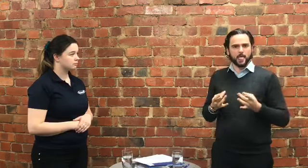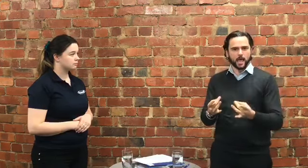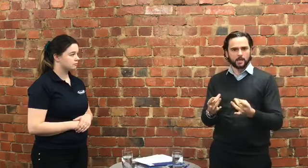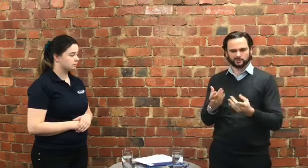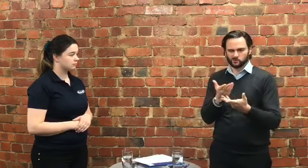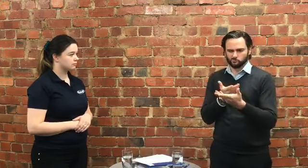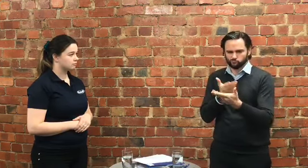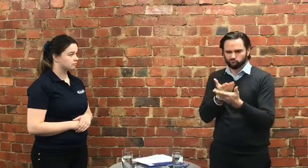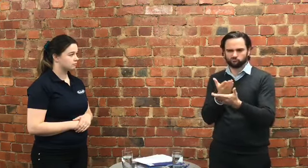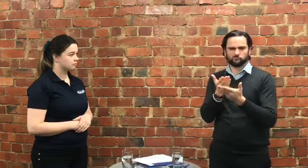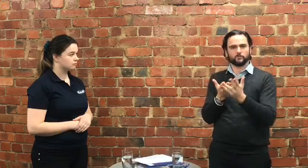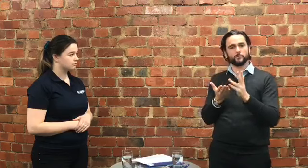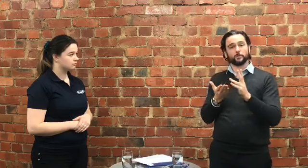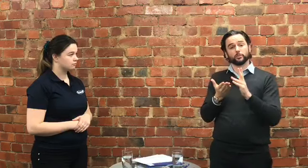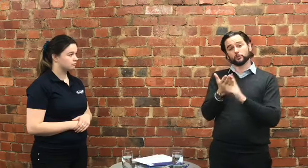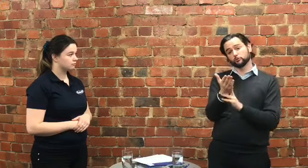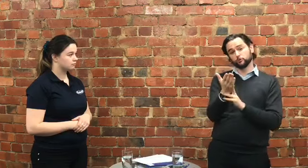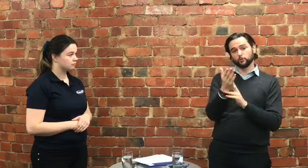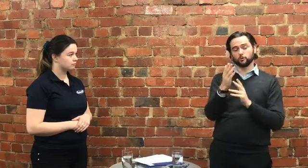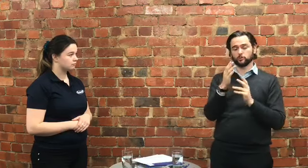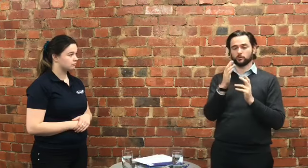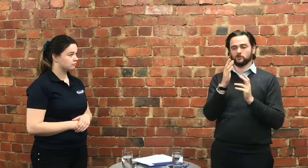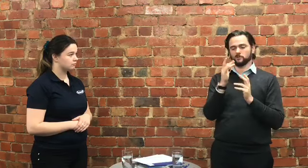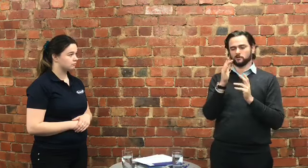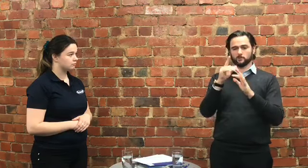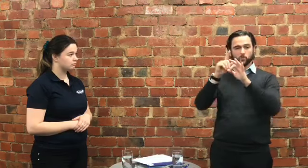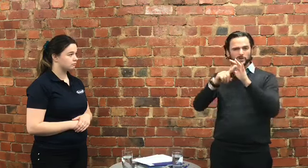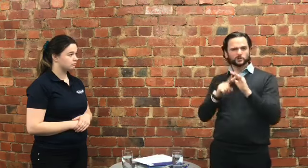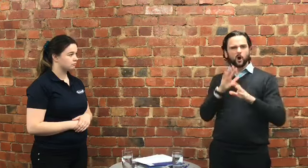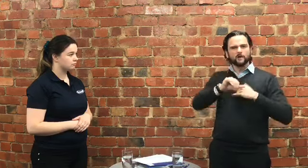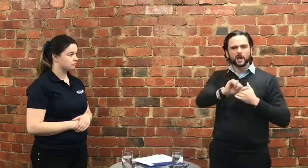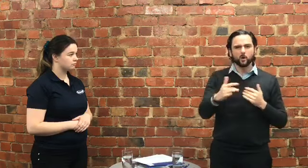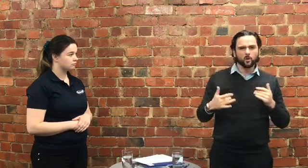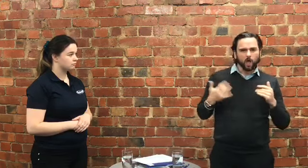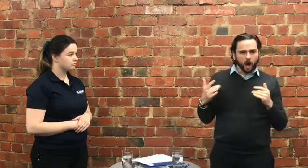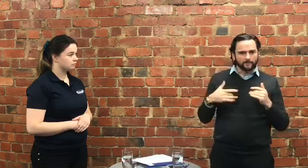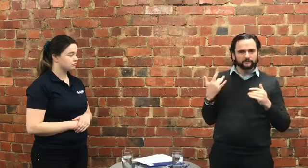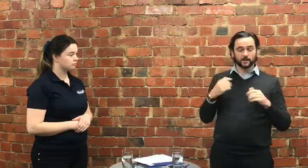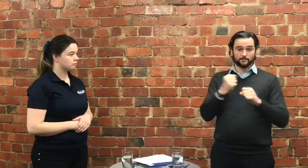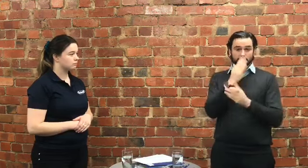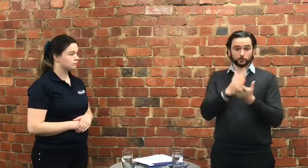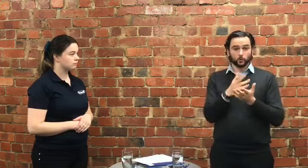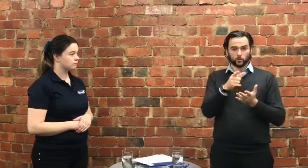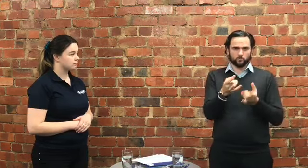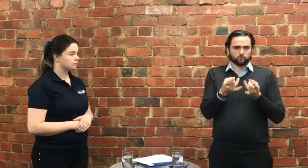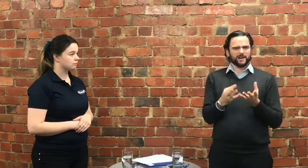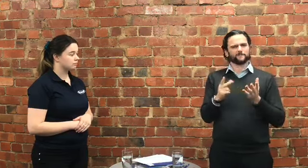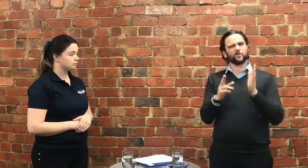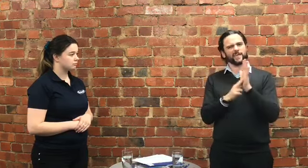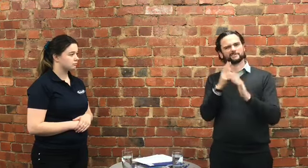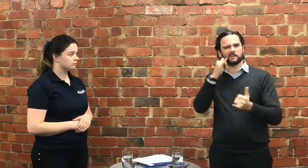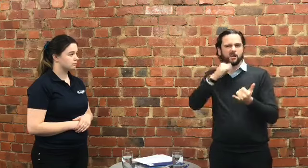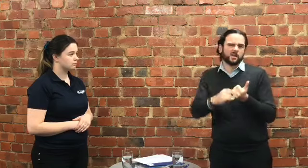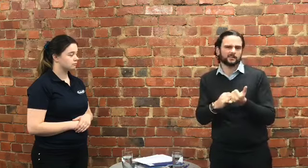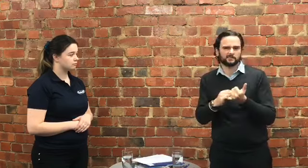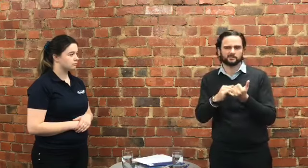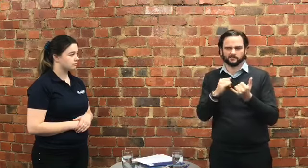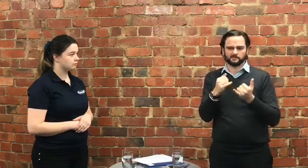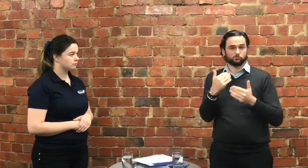with a person to help you prepare for that planning process. Questions will be asked about your life.